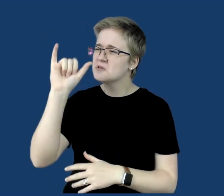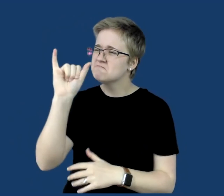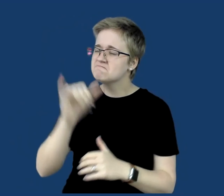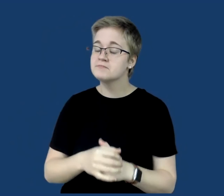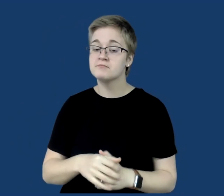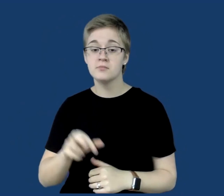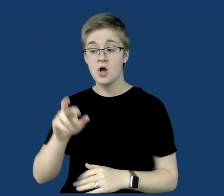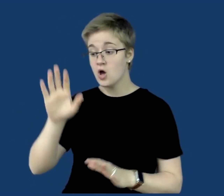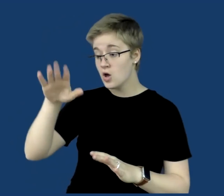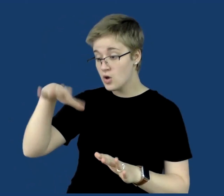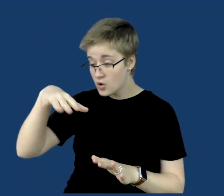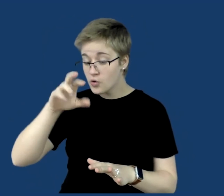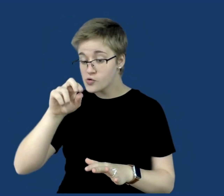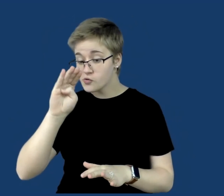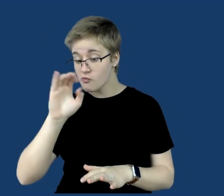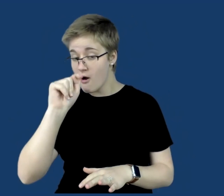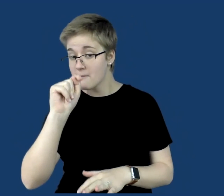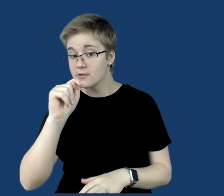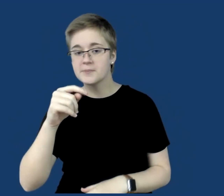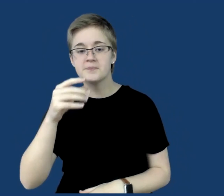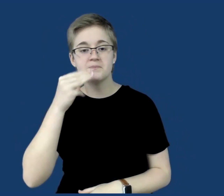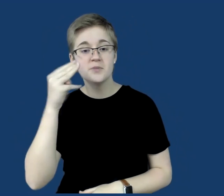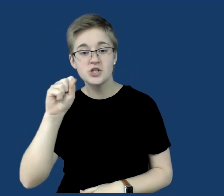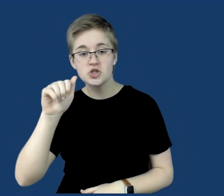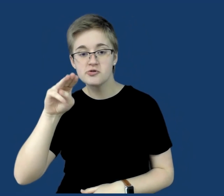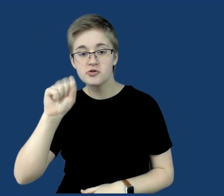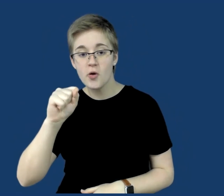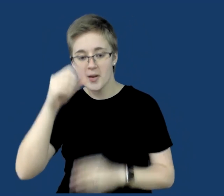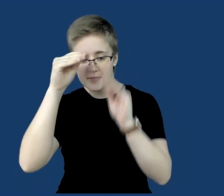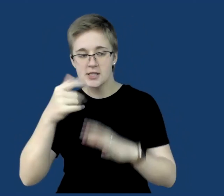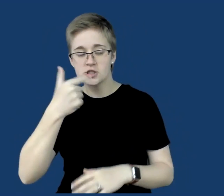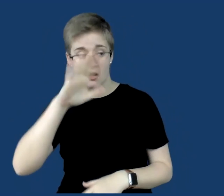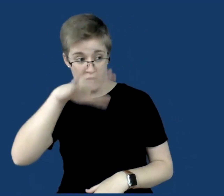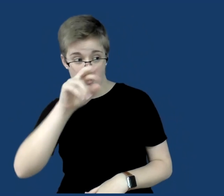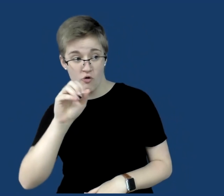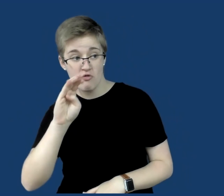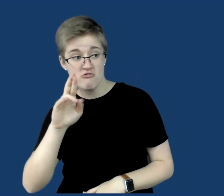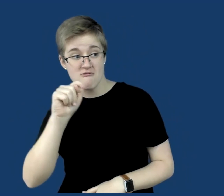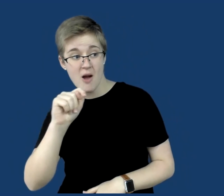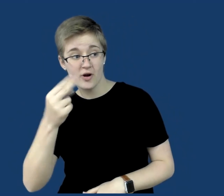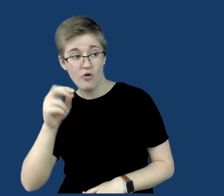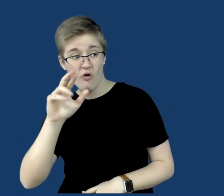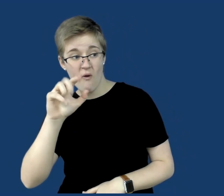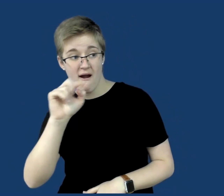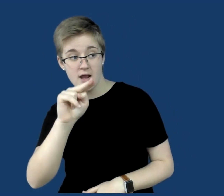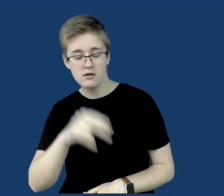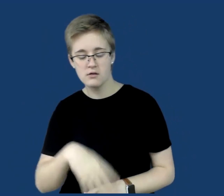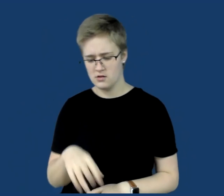“Robert,” Mrs. Soames said. “Robert Horton.” Rob looked up. Robert was his father’s name.